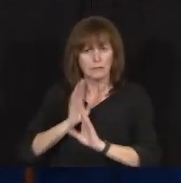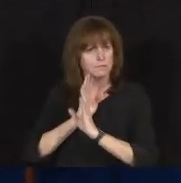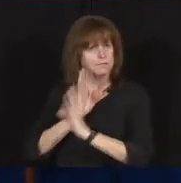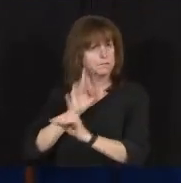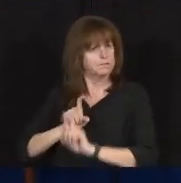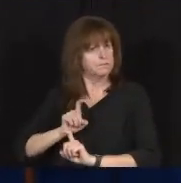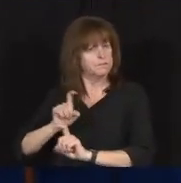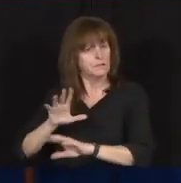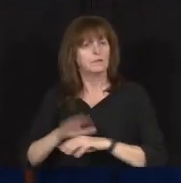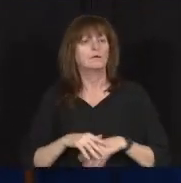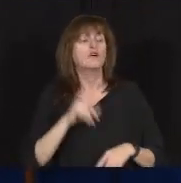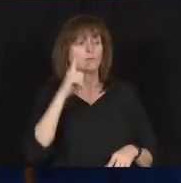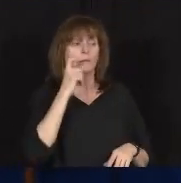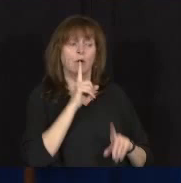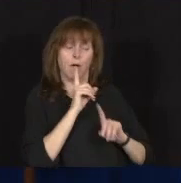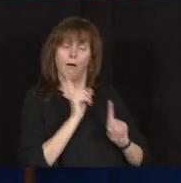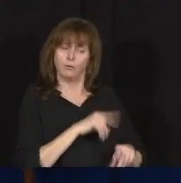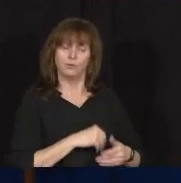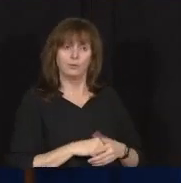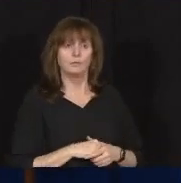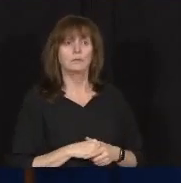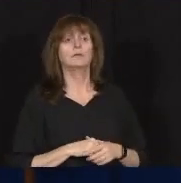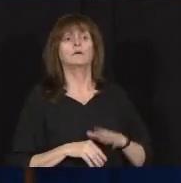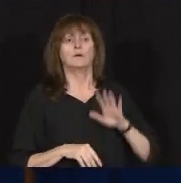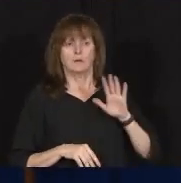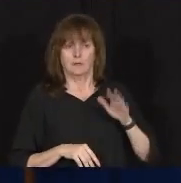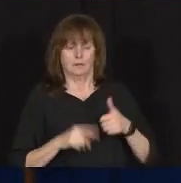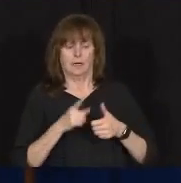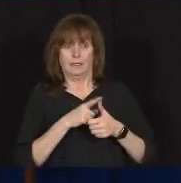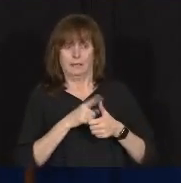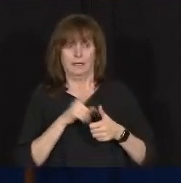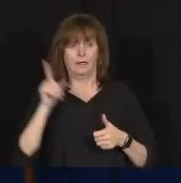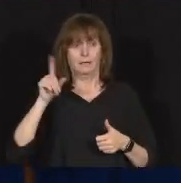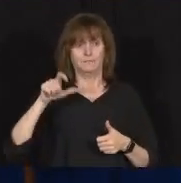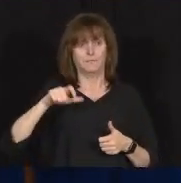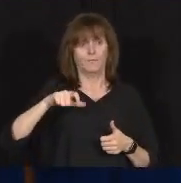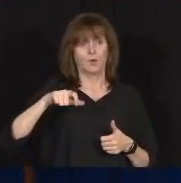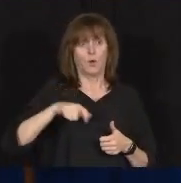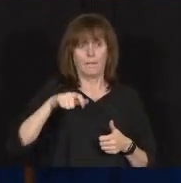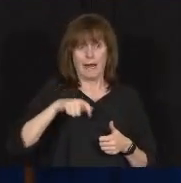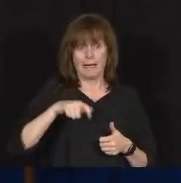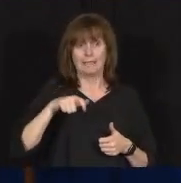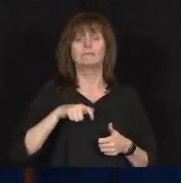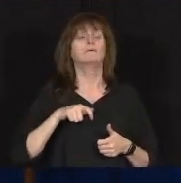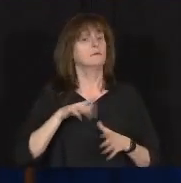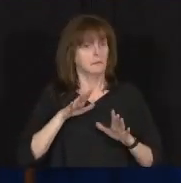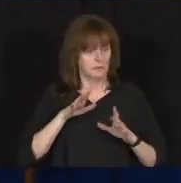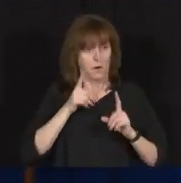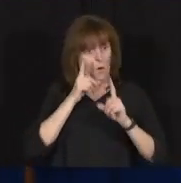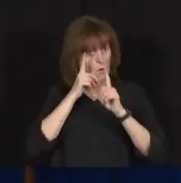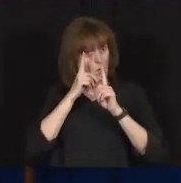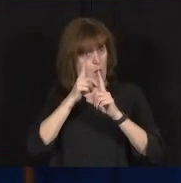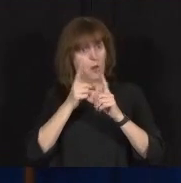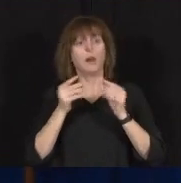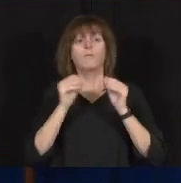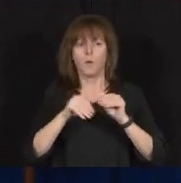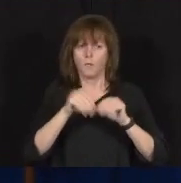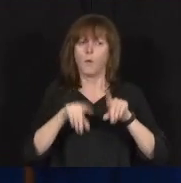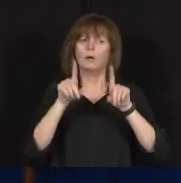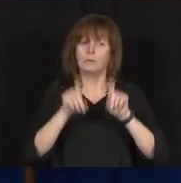Our goal is always to increase testing. W hen I checked, they were 13,000 more tests and that was April 4.